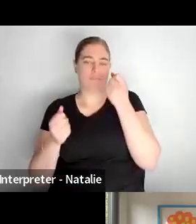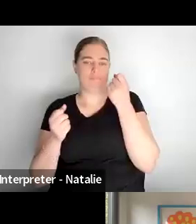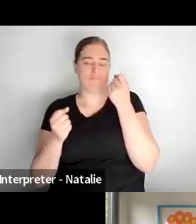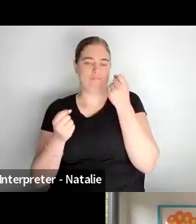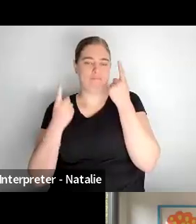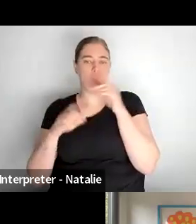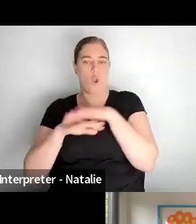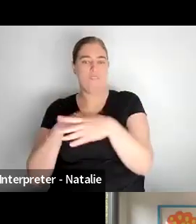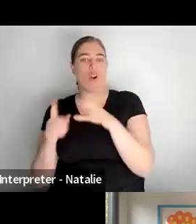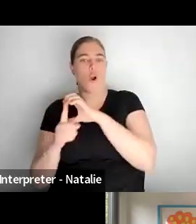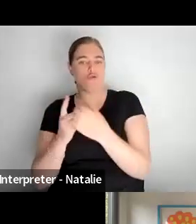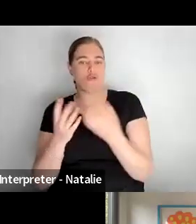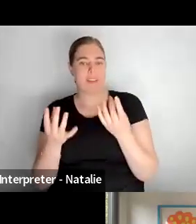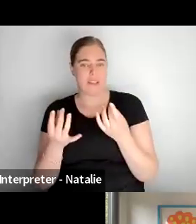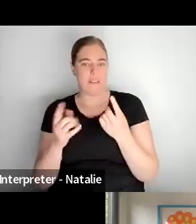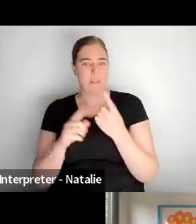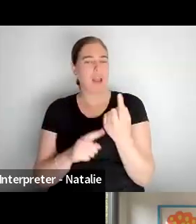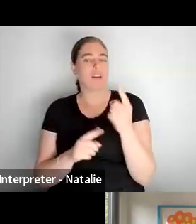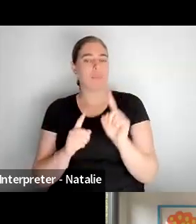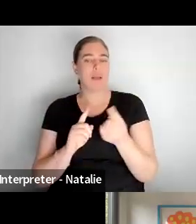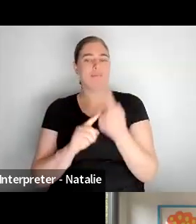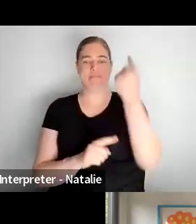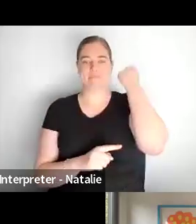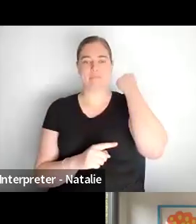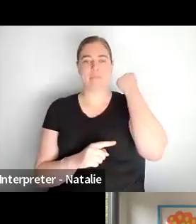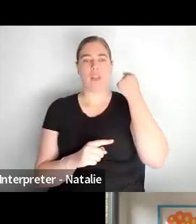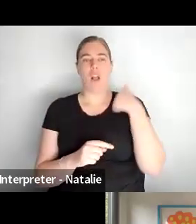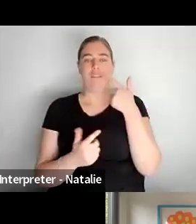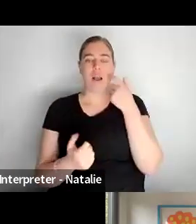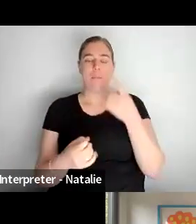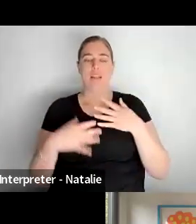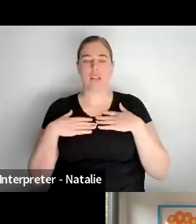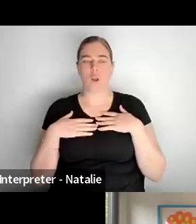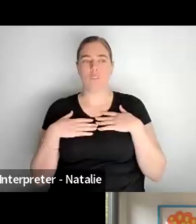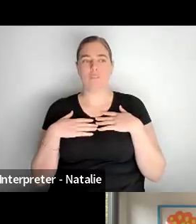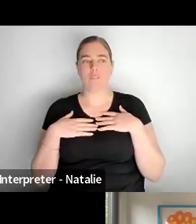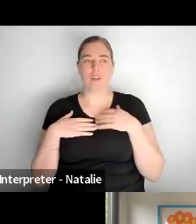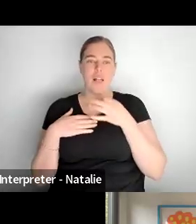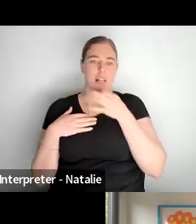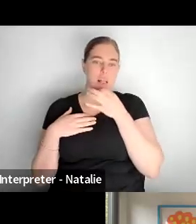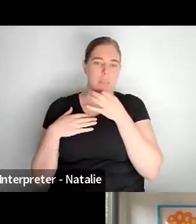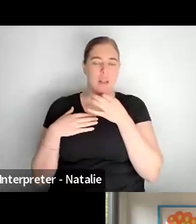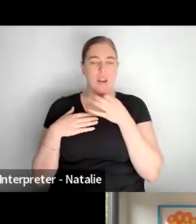things like that. But earlier on I found myself a lot more - the meetings were a